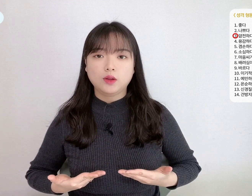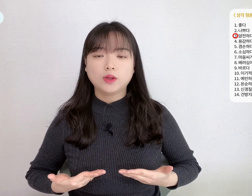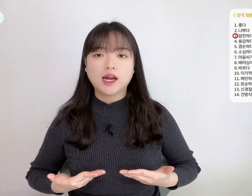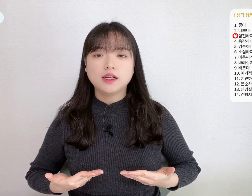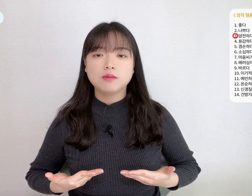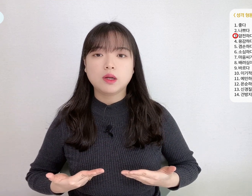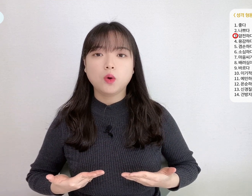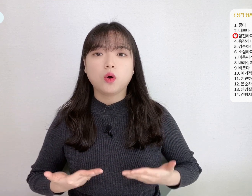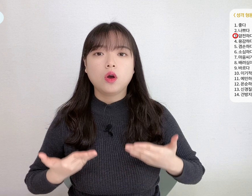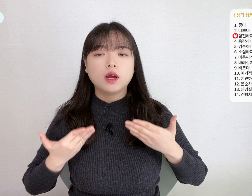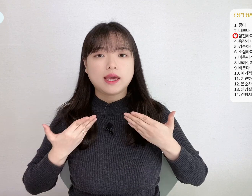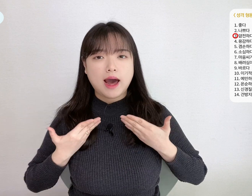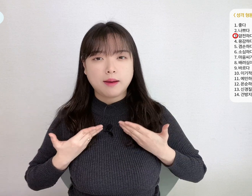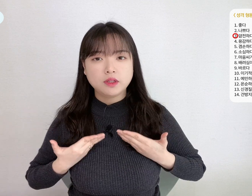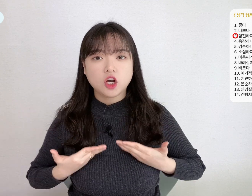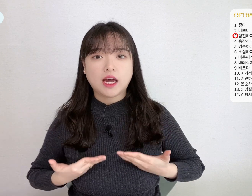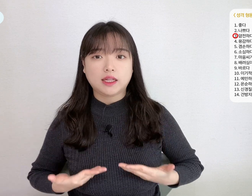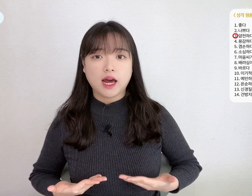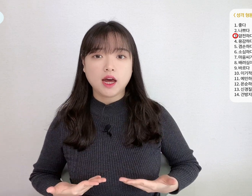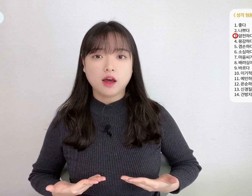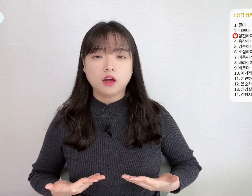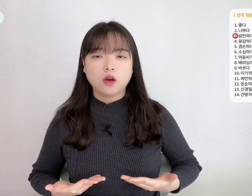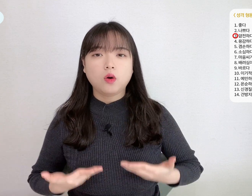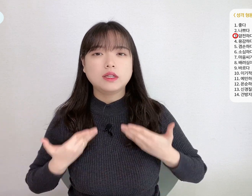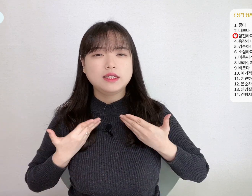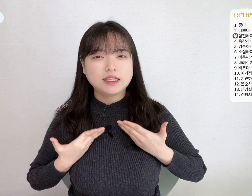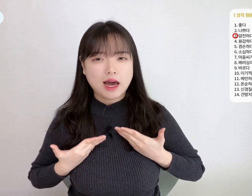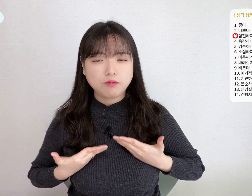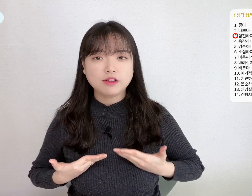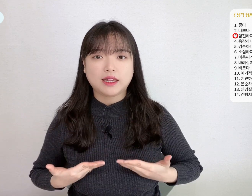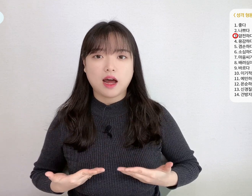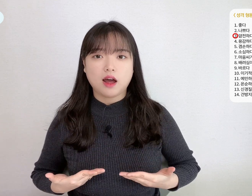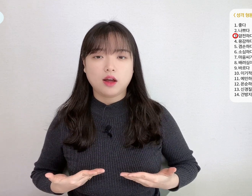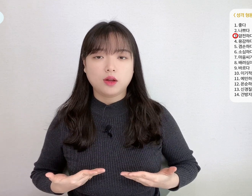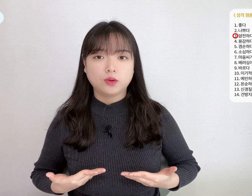In another sense, it can also be used to mean